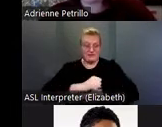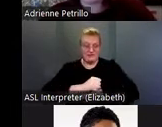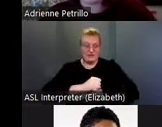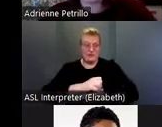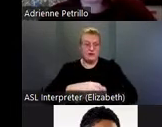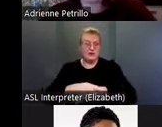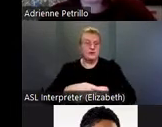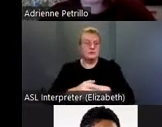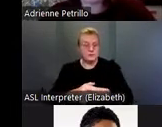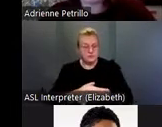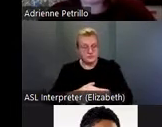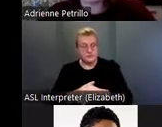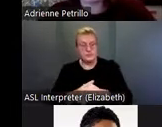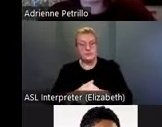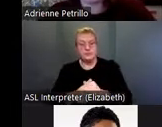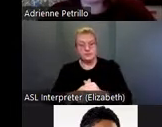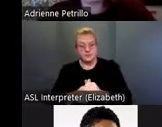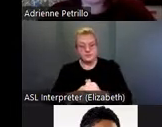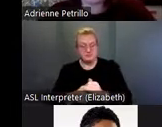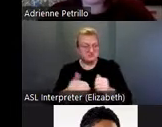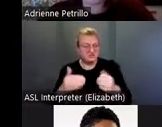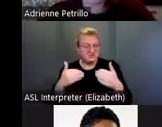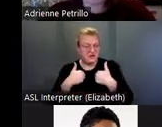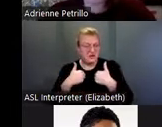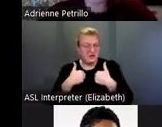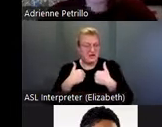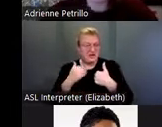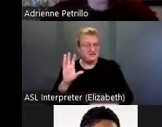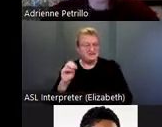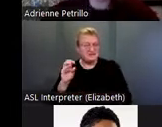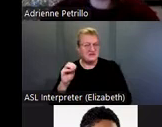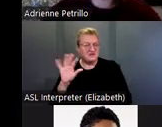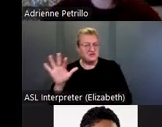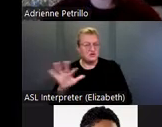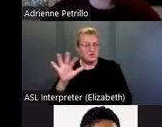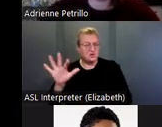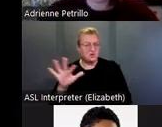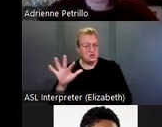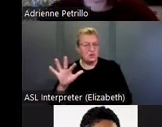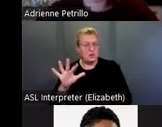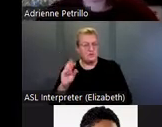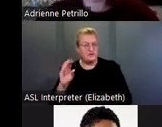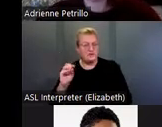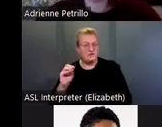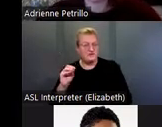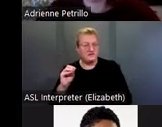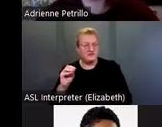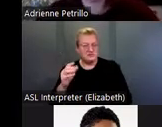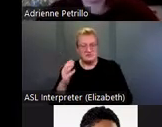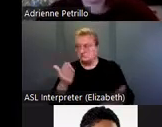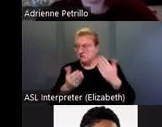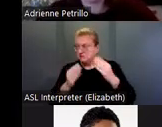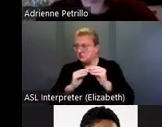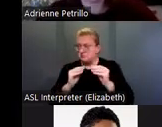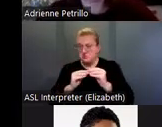At this point, I think we've had 50 or so projects submitted, maybe even more since I made these notes.